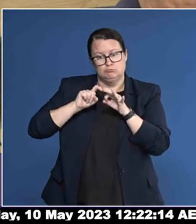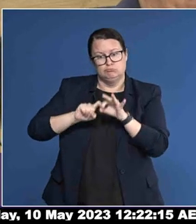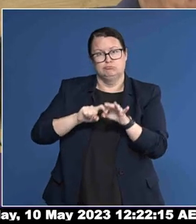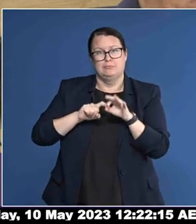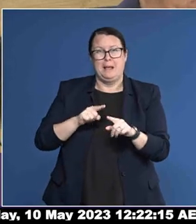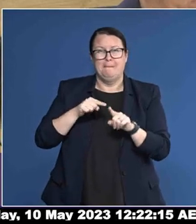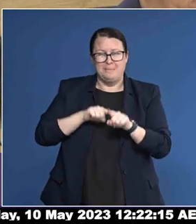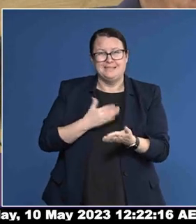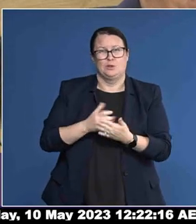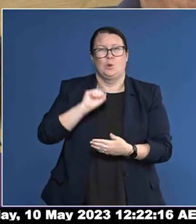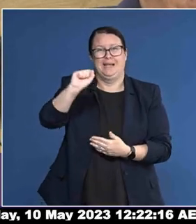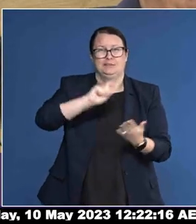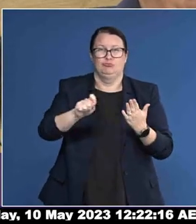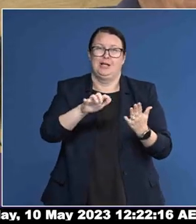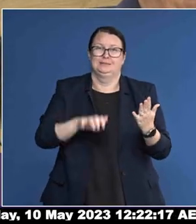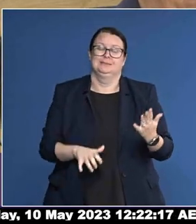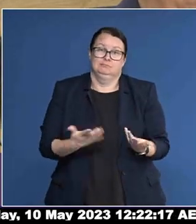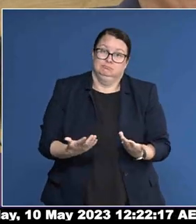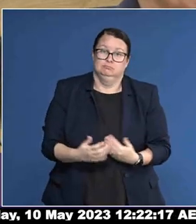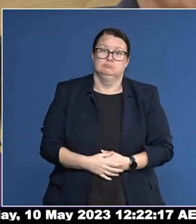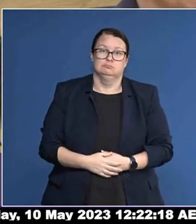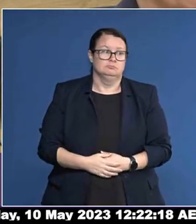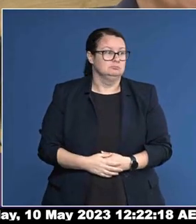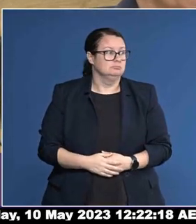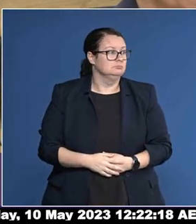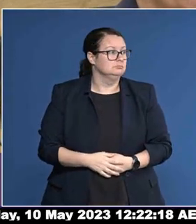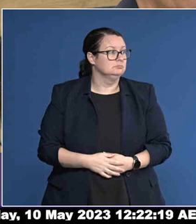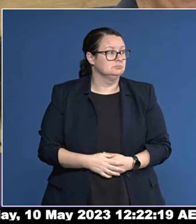COMMISSIONER McEWIN: -- Alright.